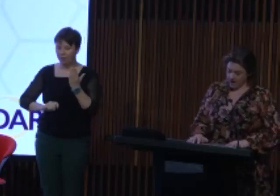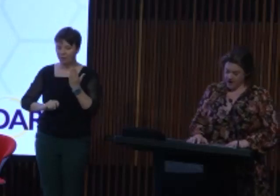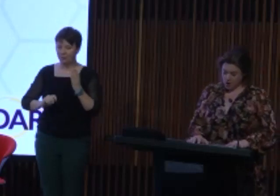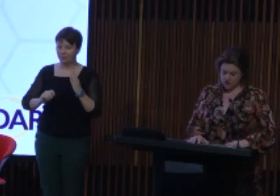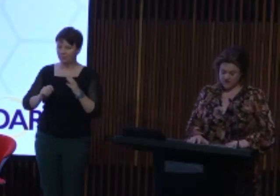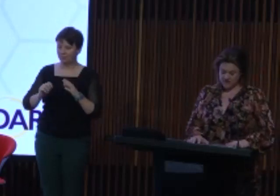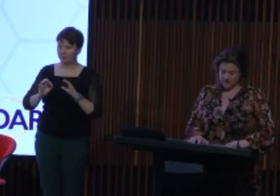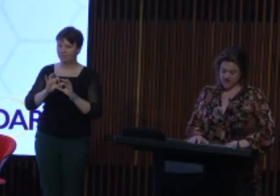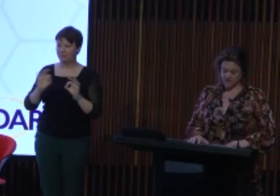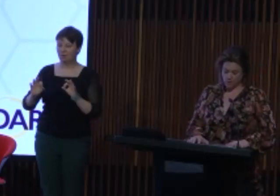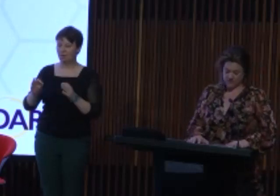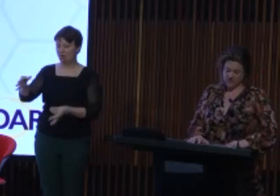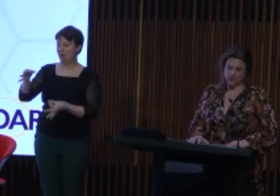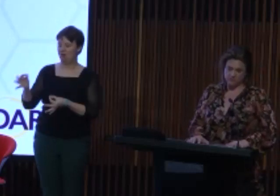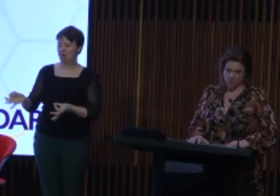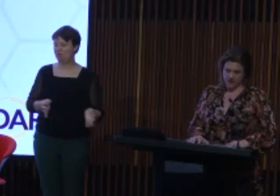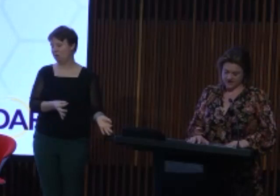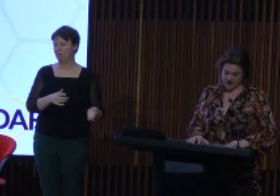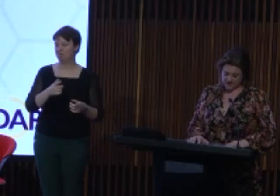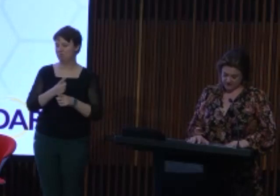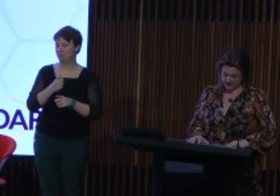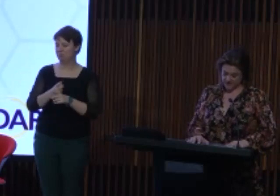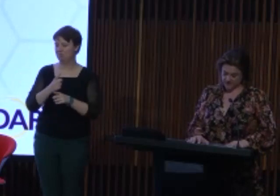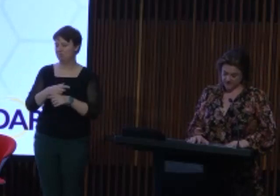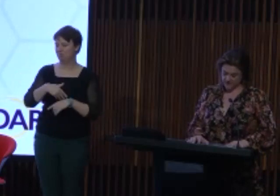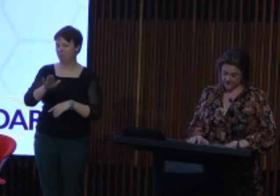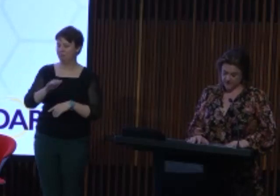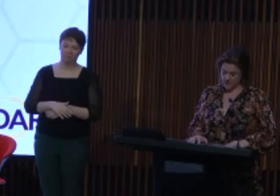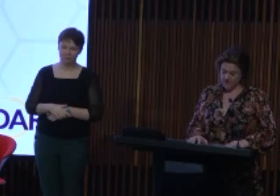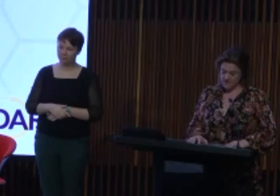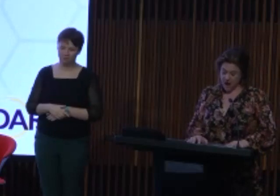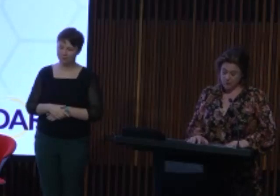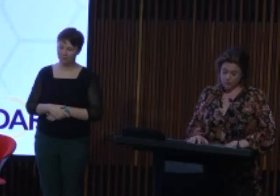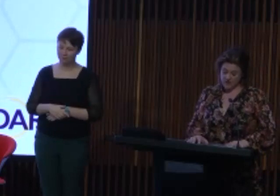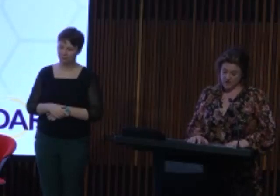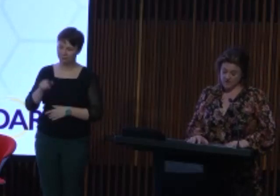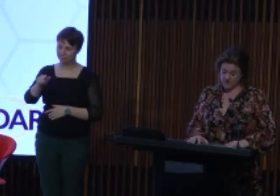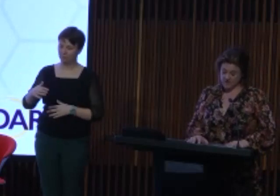I'm not just gonna sit there for a discussion point and an activity. The DARU team is committed